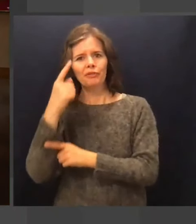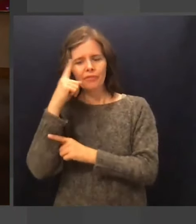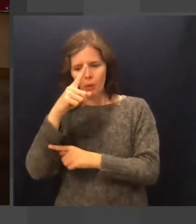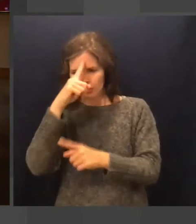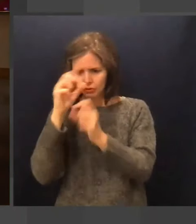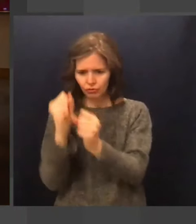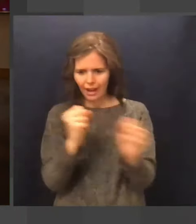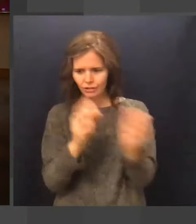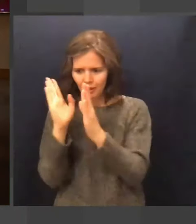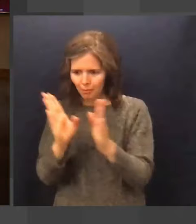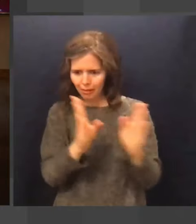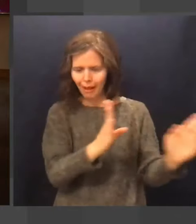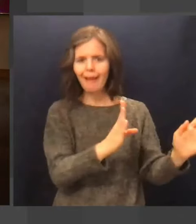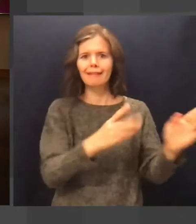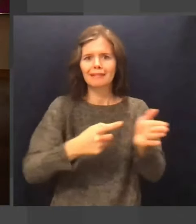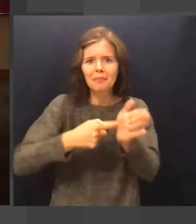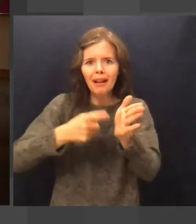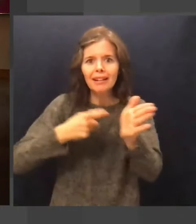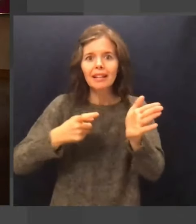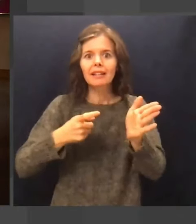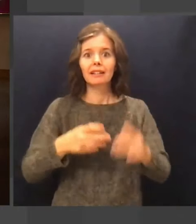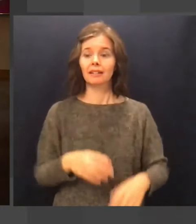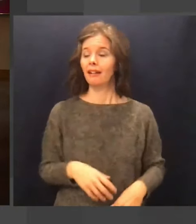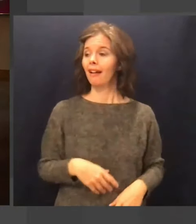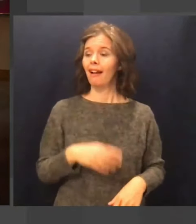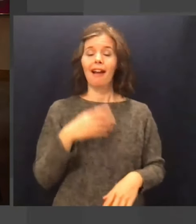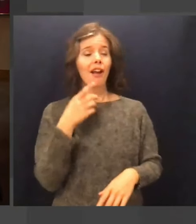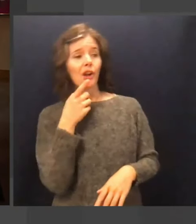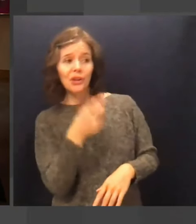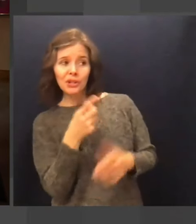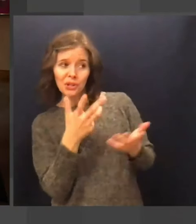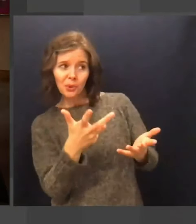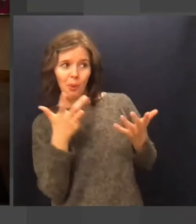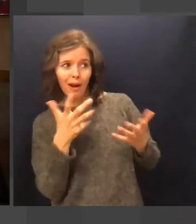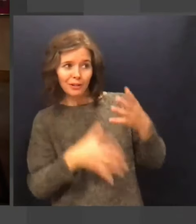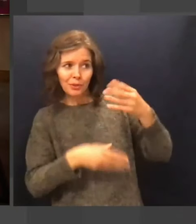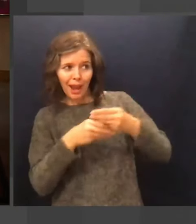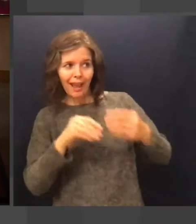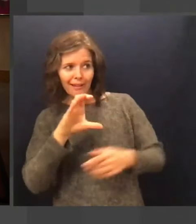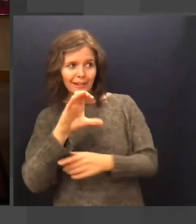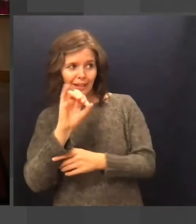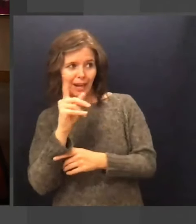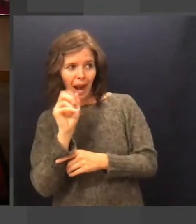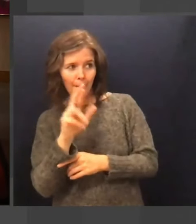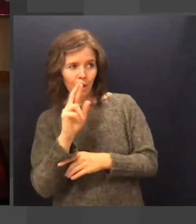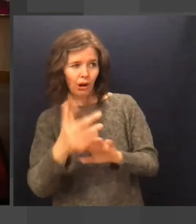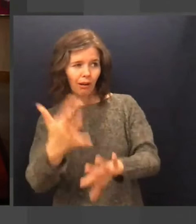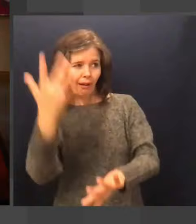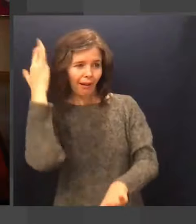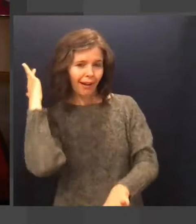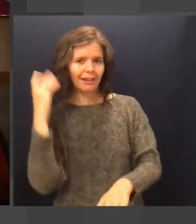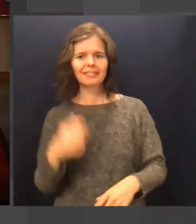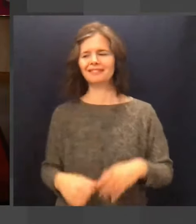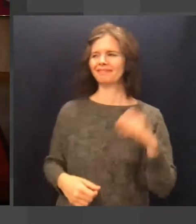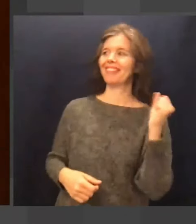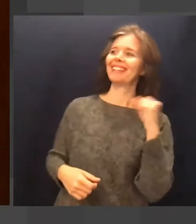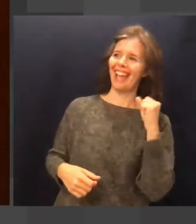STRATEGY TO MINING. AND YOU'VE PERSONALLY WANTED COPPER IN THE GAME SINCE BEFORE